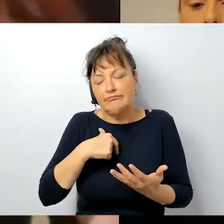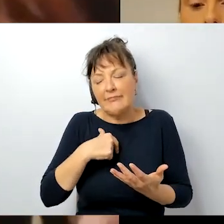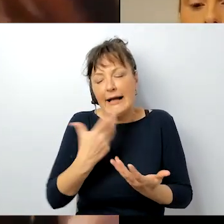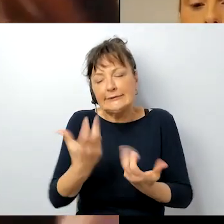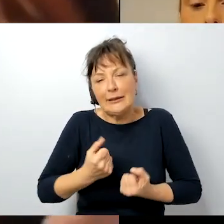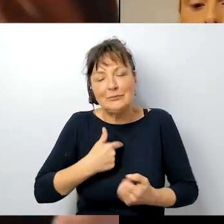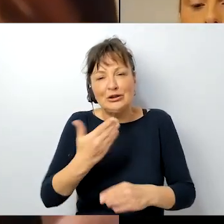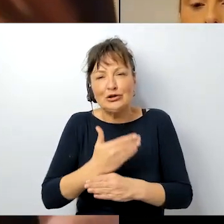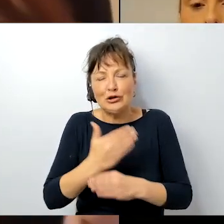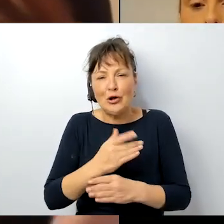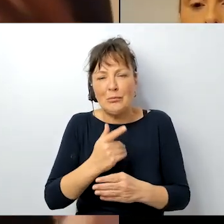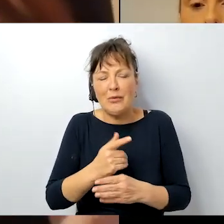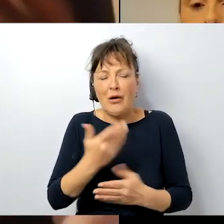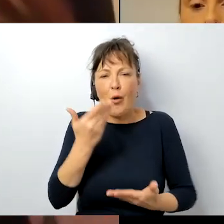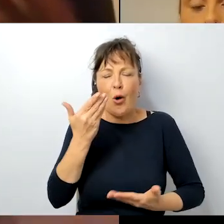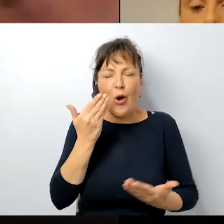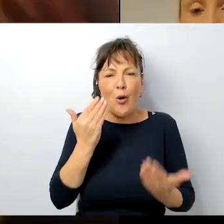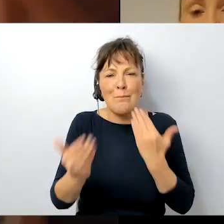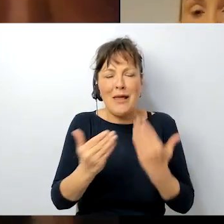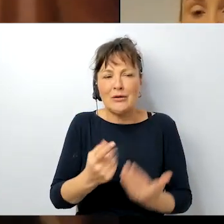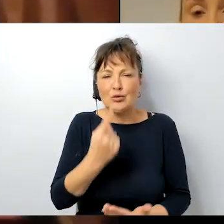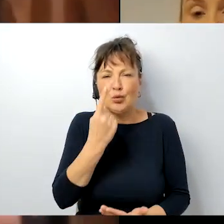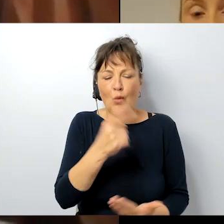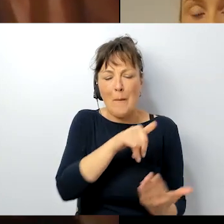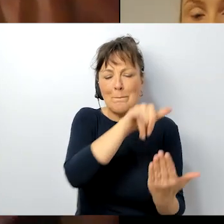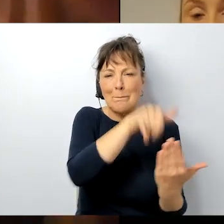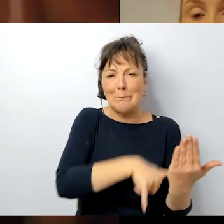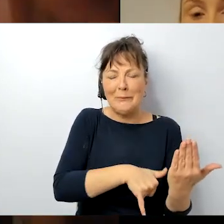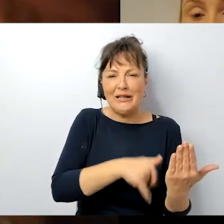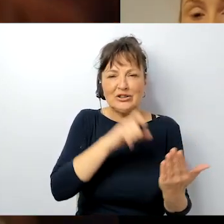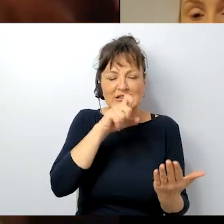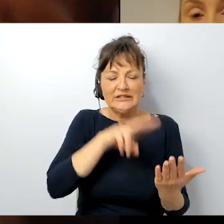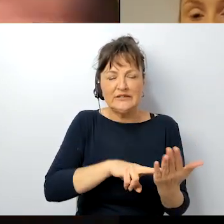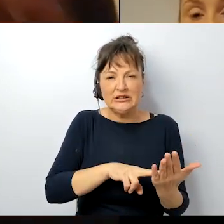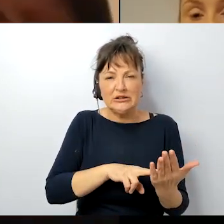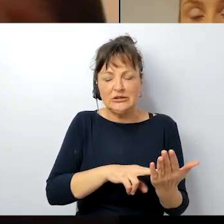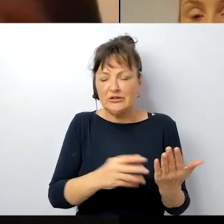lovely and succinctly put on a CV they're more likely to read the CV because it's showing